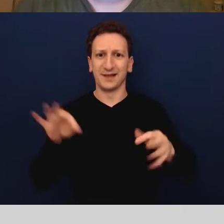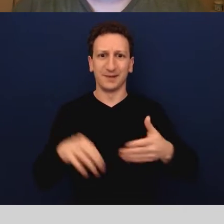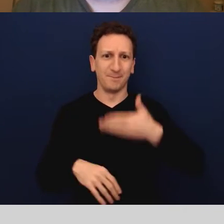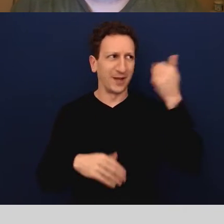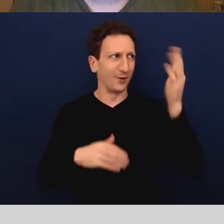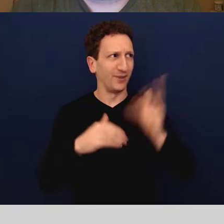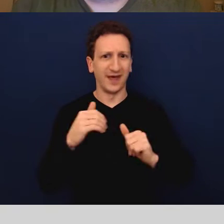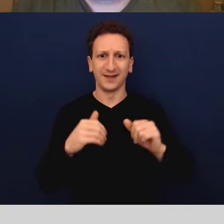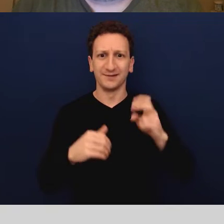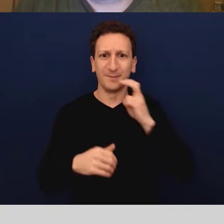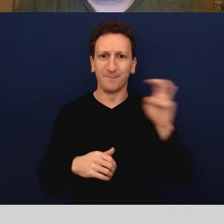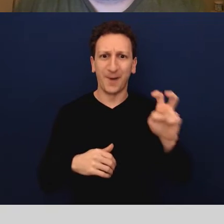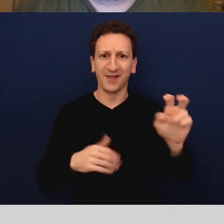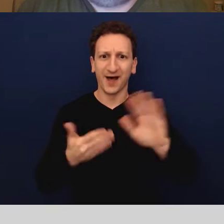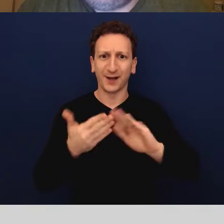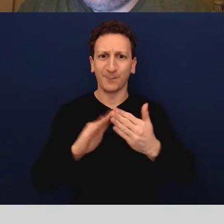than the whole Python world in 20 years.